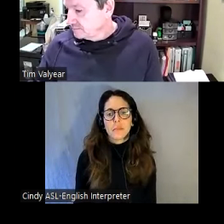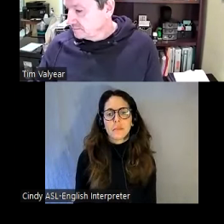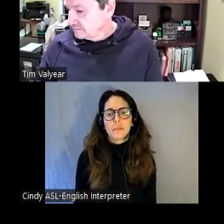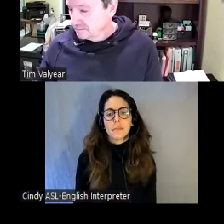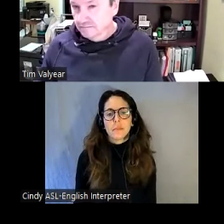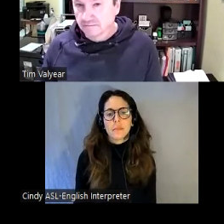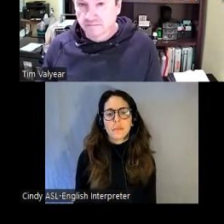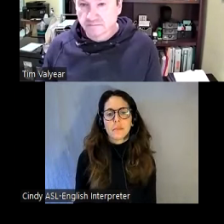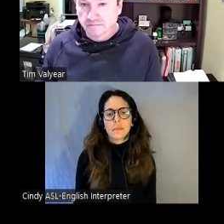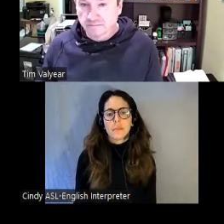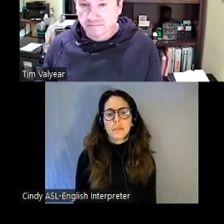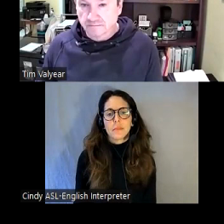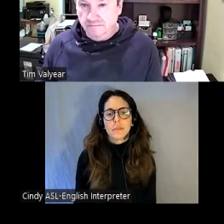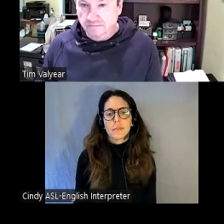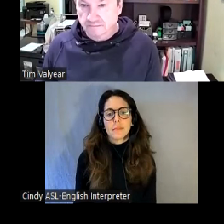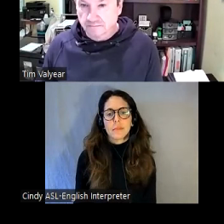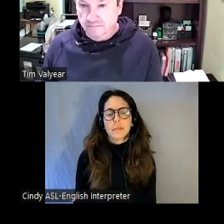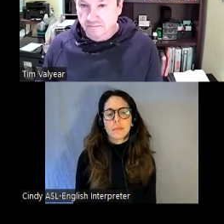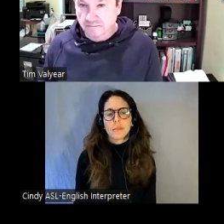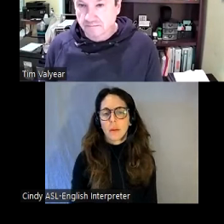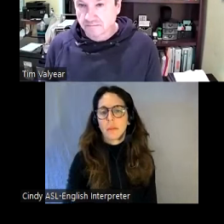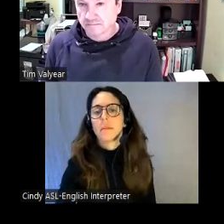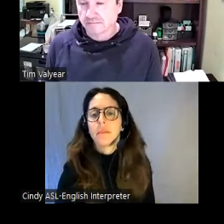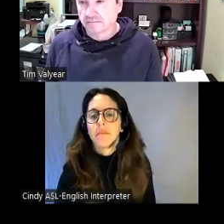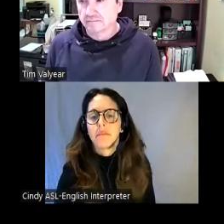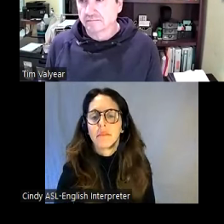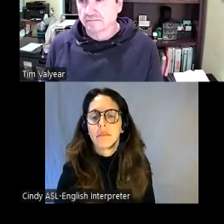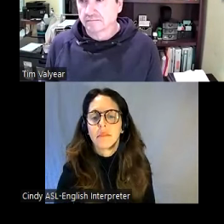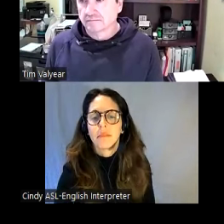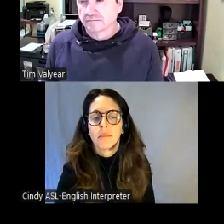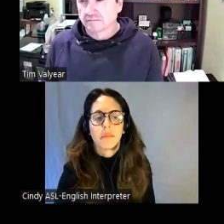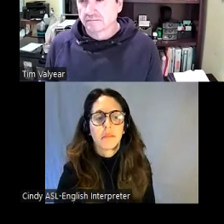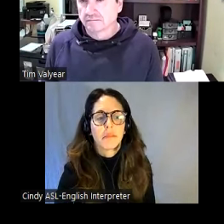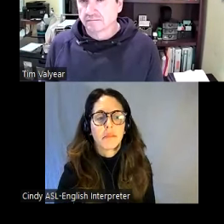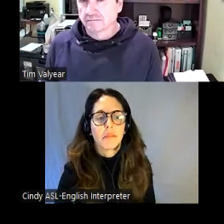minute or two before we start so we can let everyone